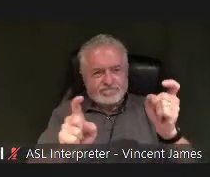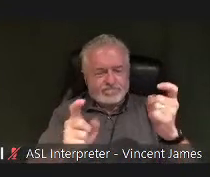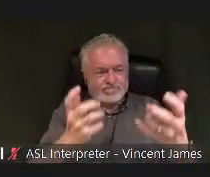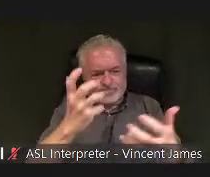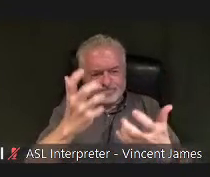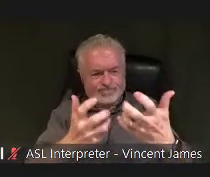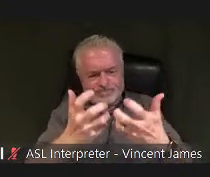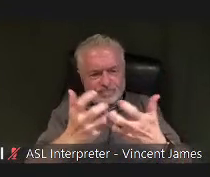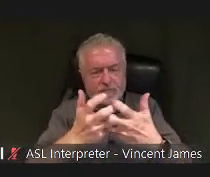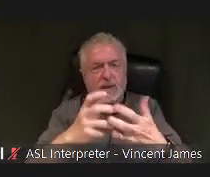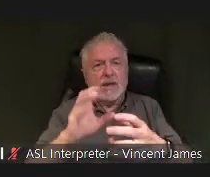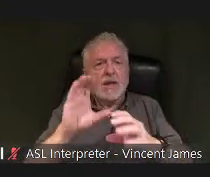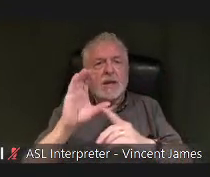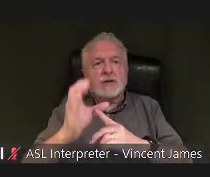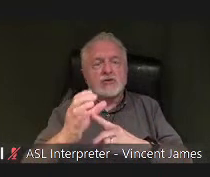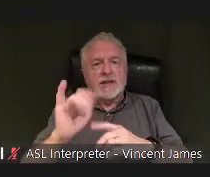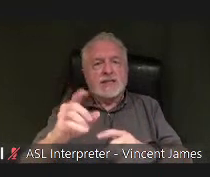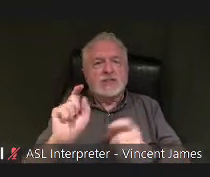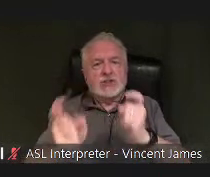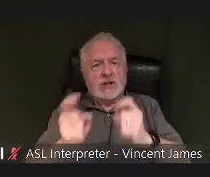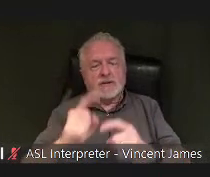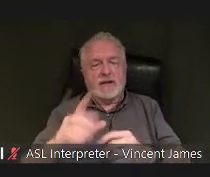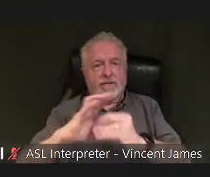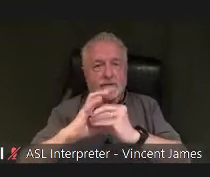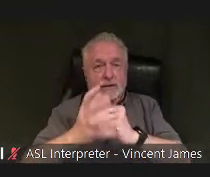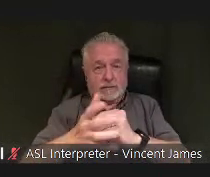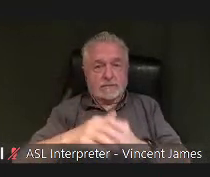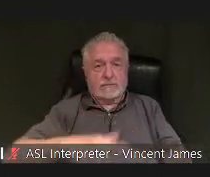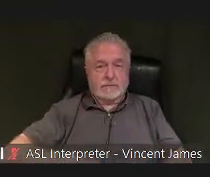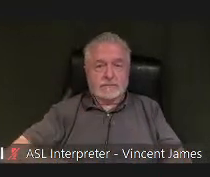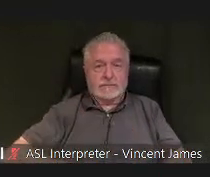conditions that keep changing of the virus flu.